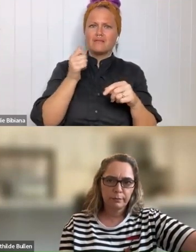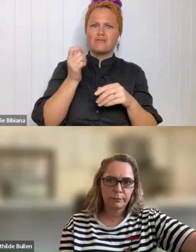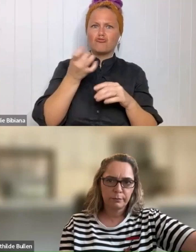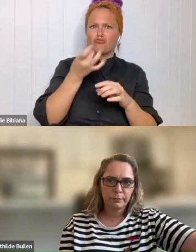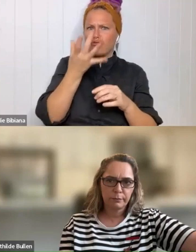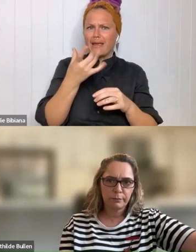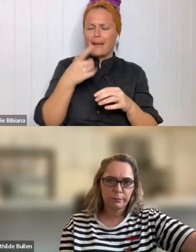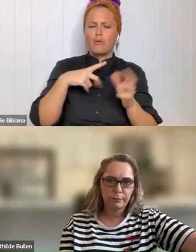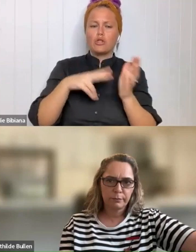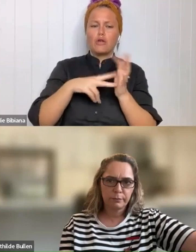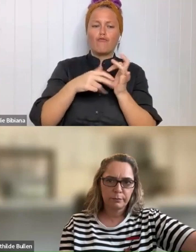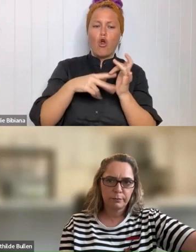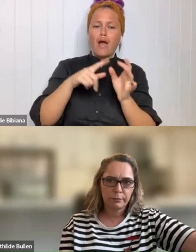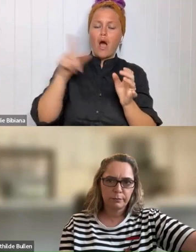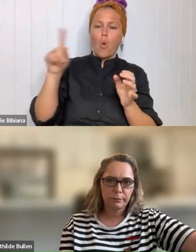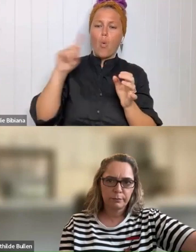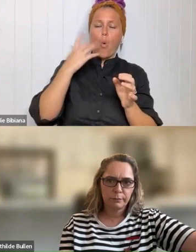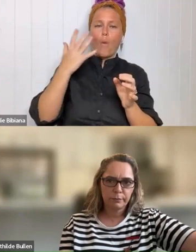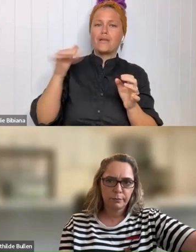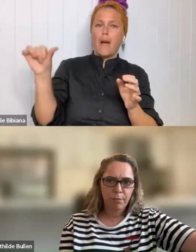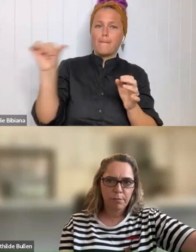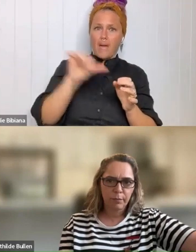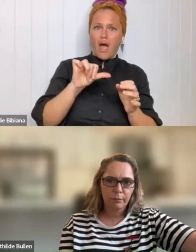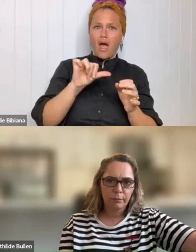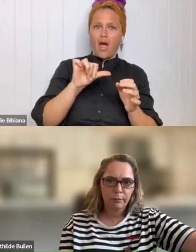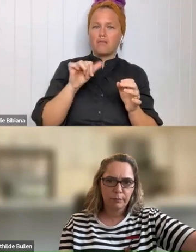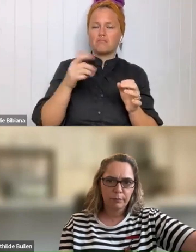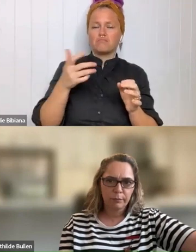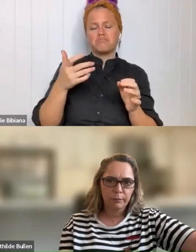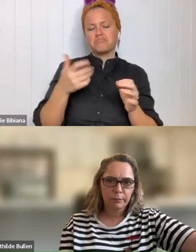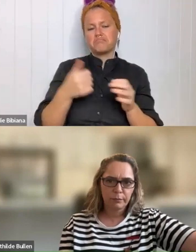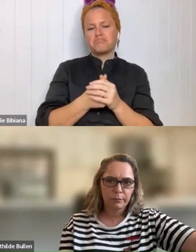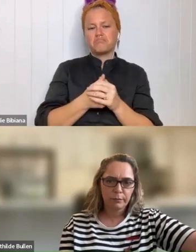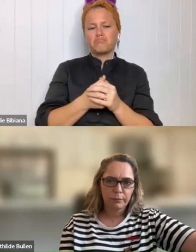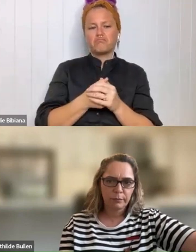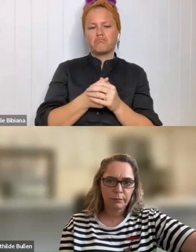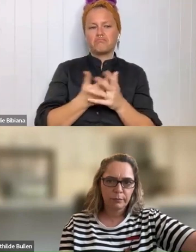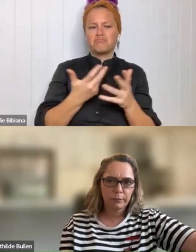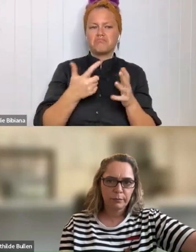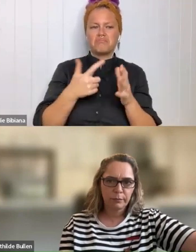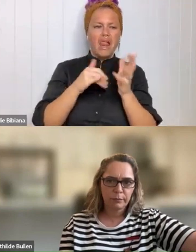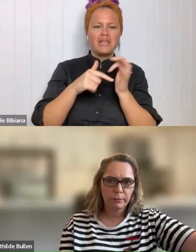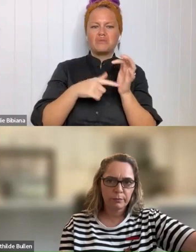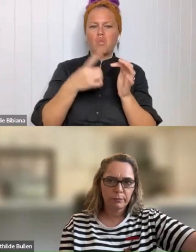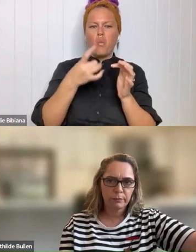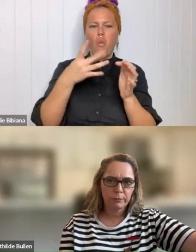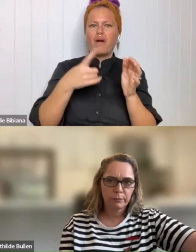come back always, at least one day a week was in the office and